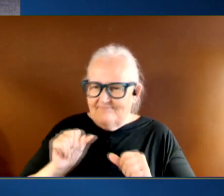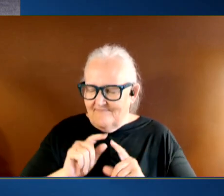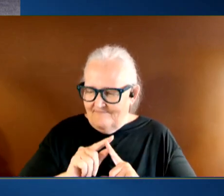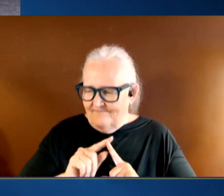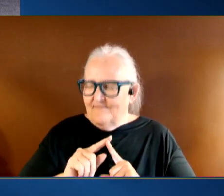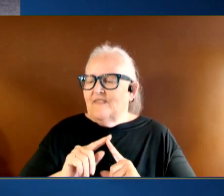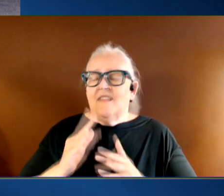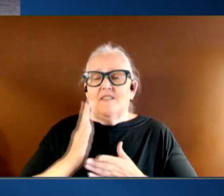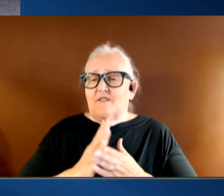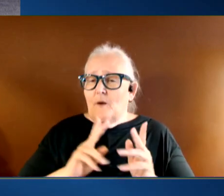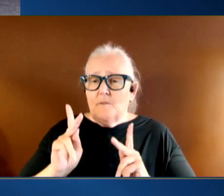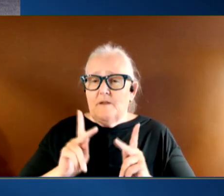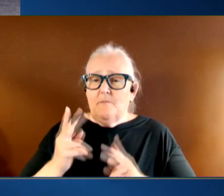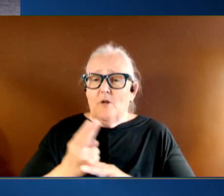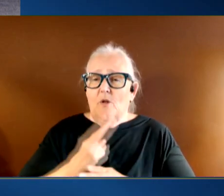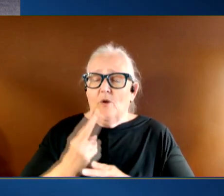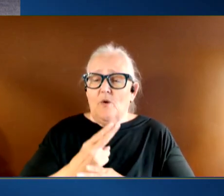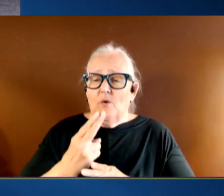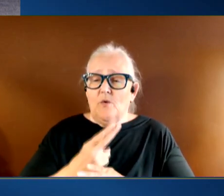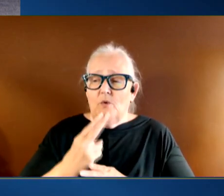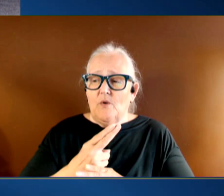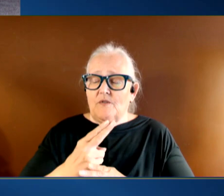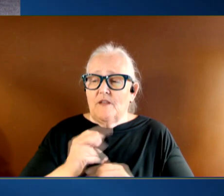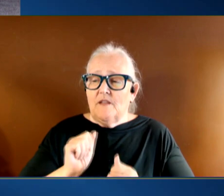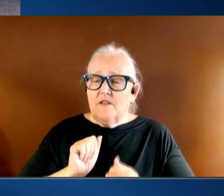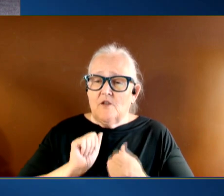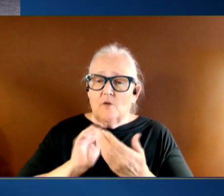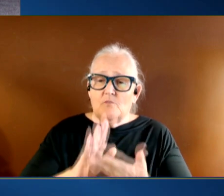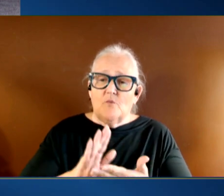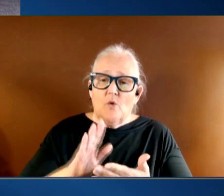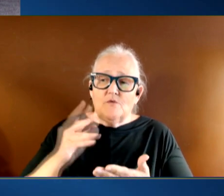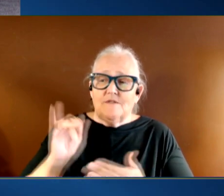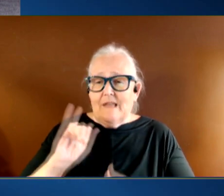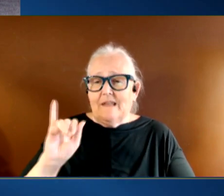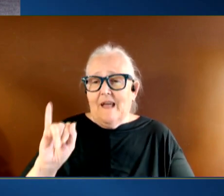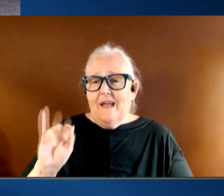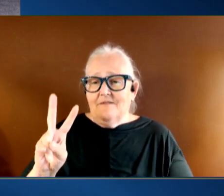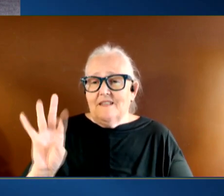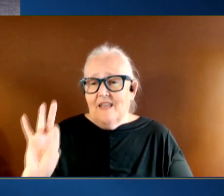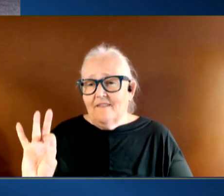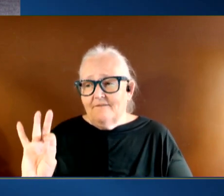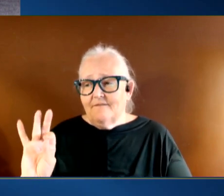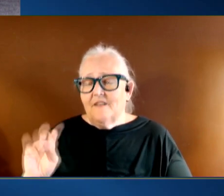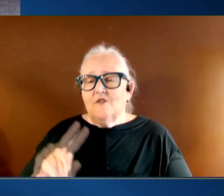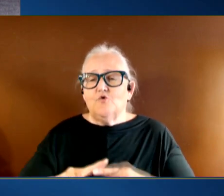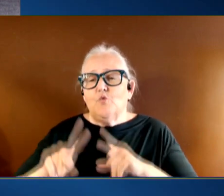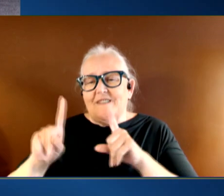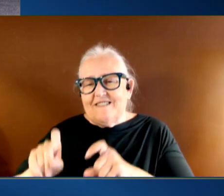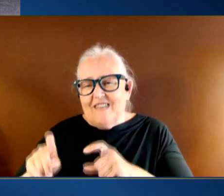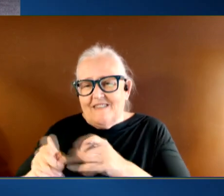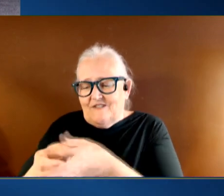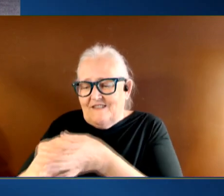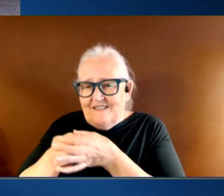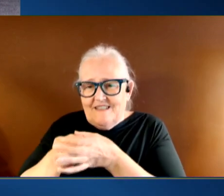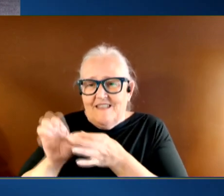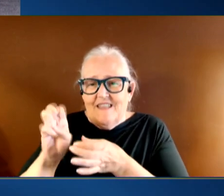infertility approaches, in vitro fertilization, to actually test embryos for HLA-matched siblings,